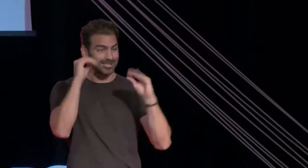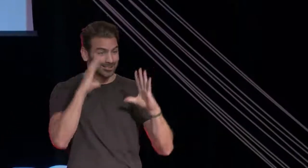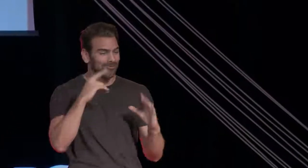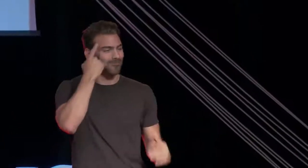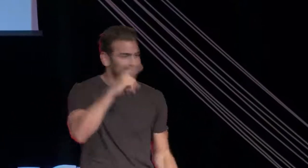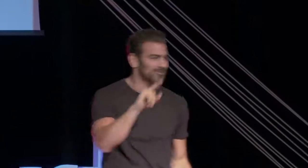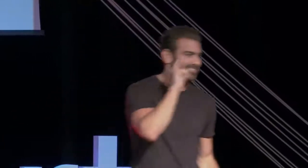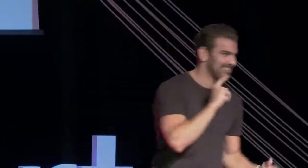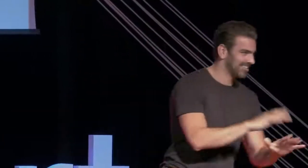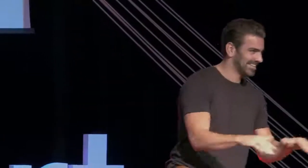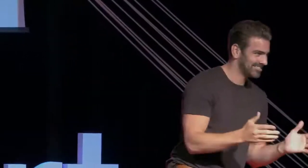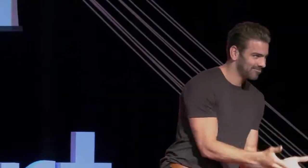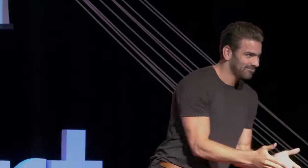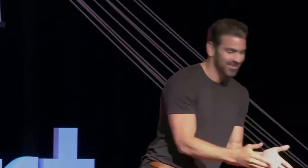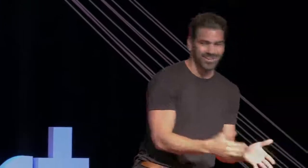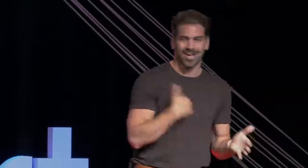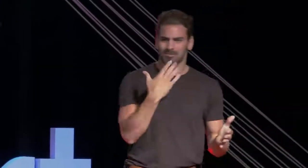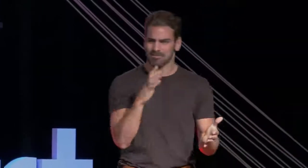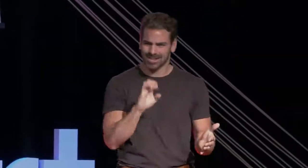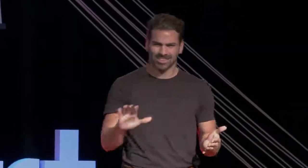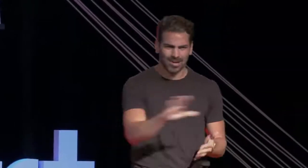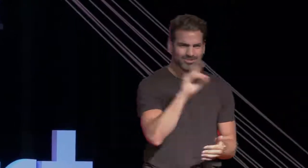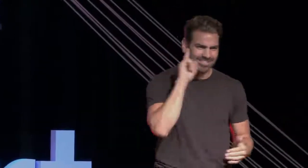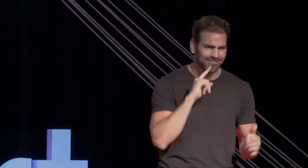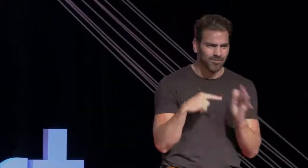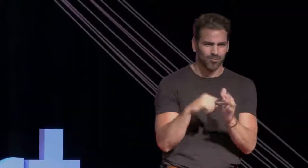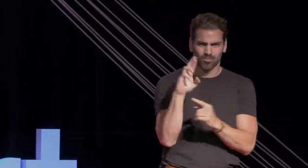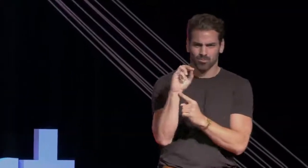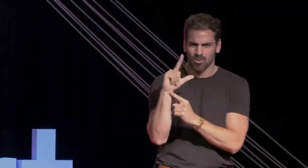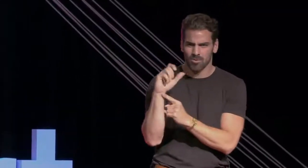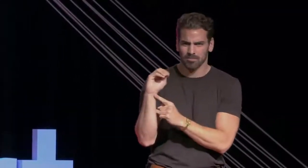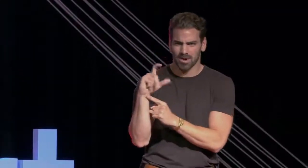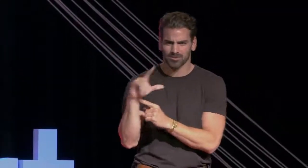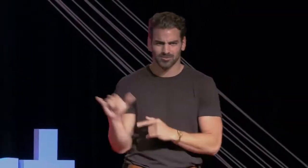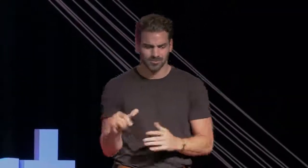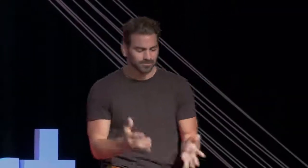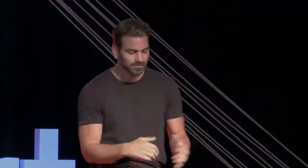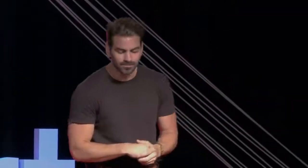i wanted to be a good math teacher but i also wanted to be a good role model for those students